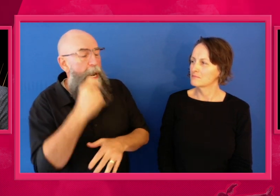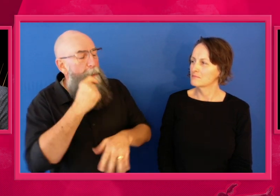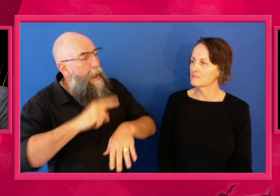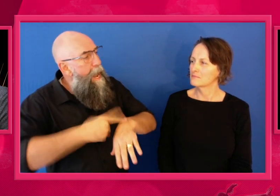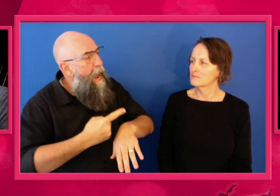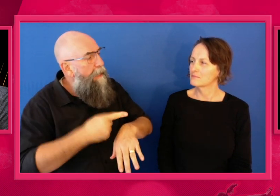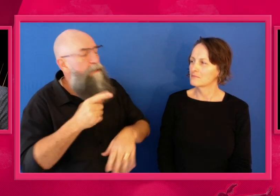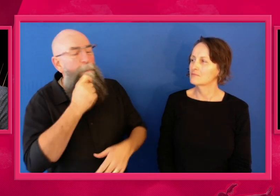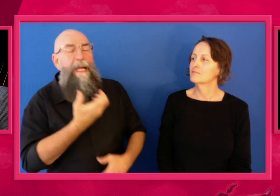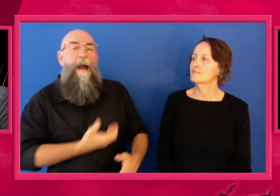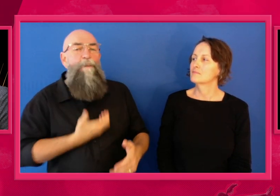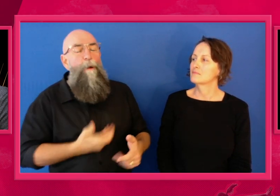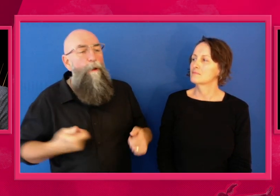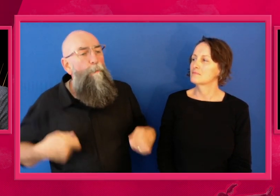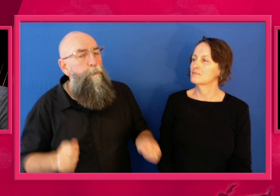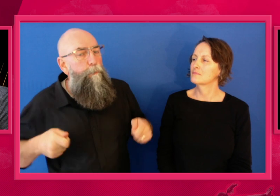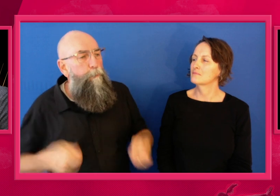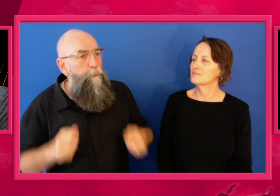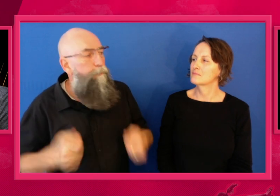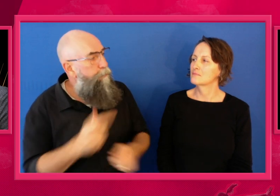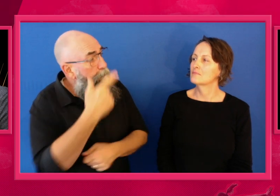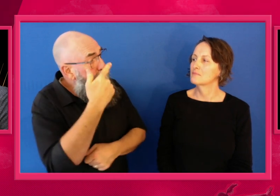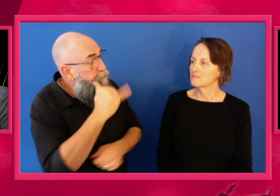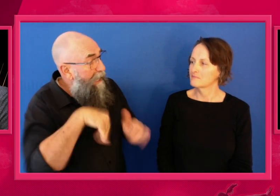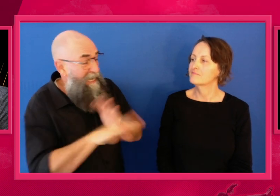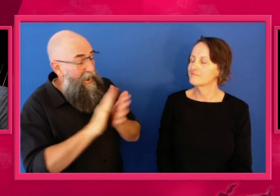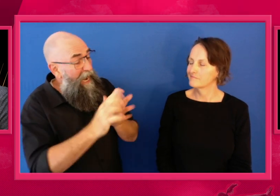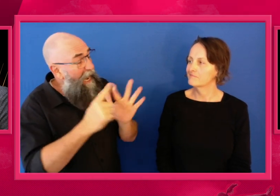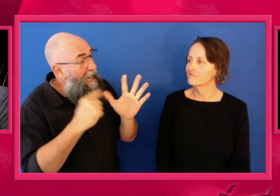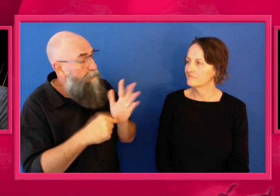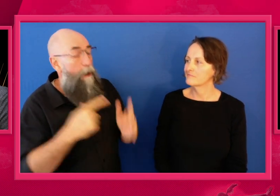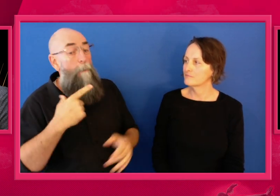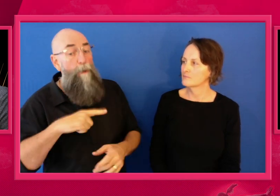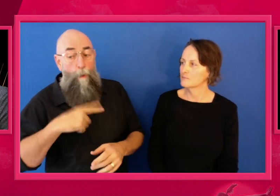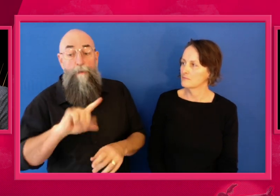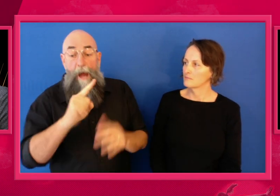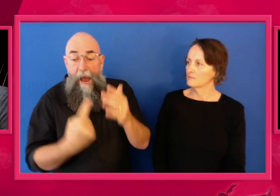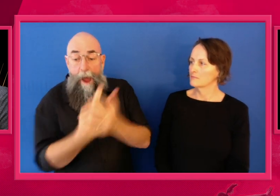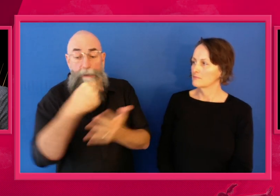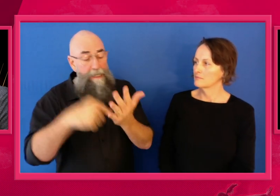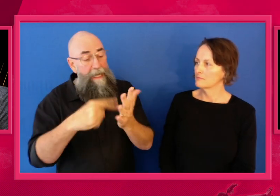than what she maybe needed to be in a heat, because Tatyana McFadden has a great kick.